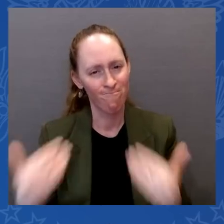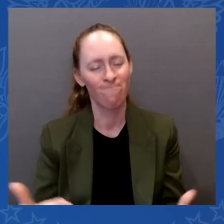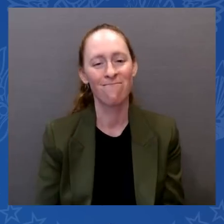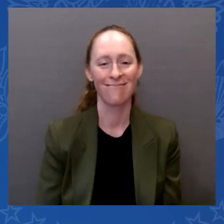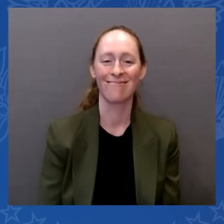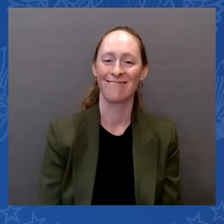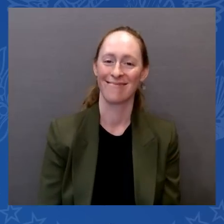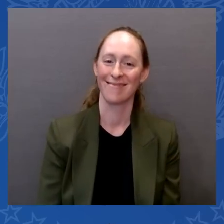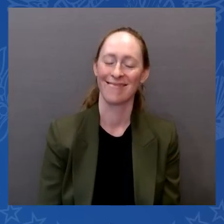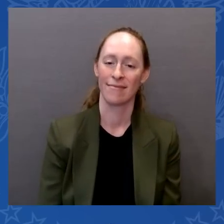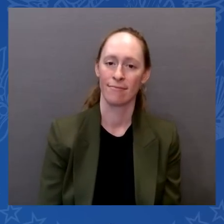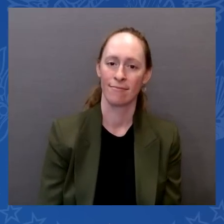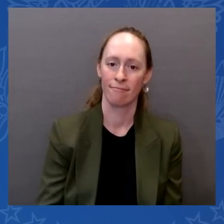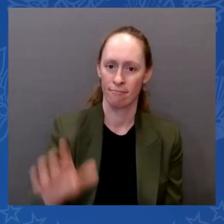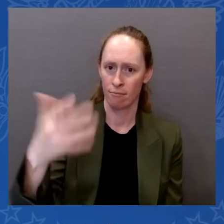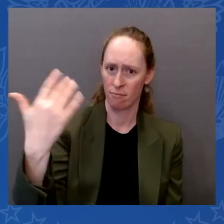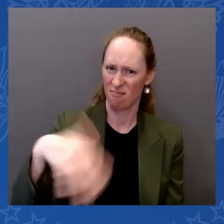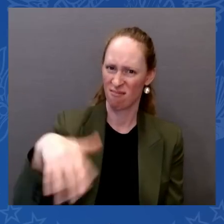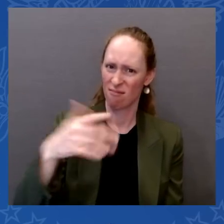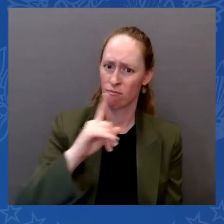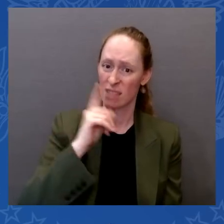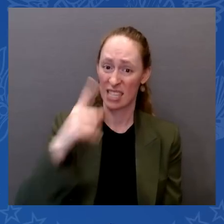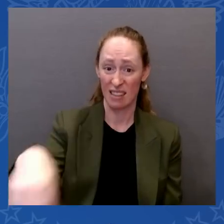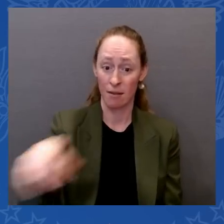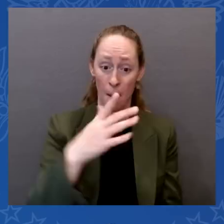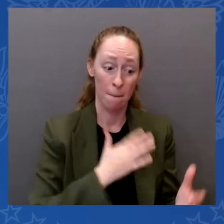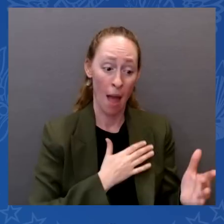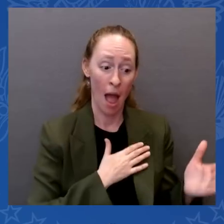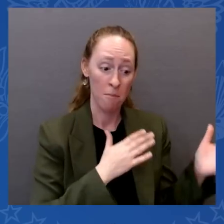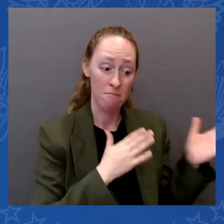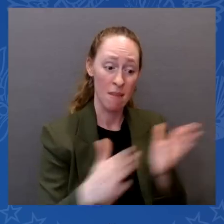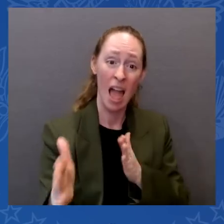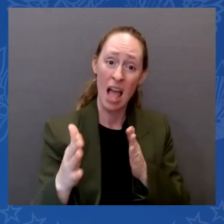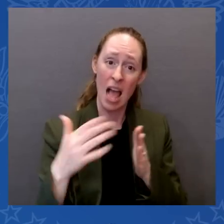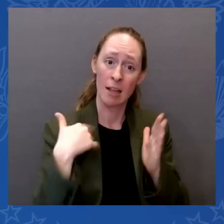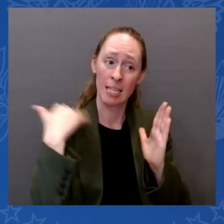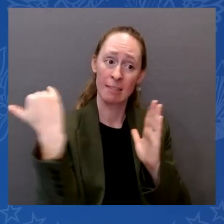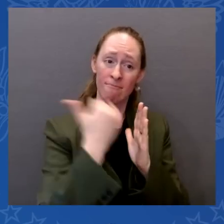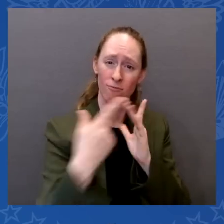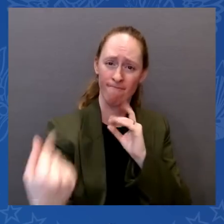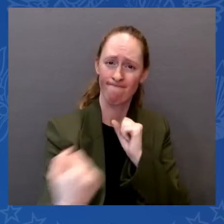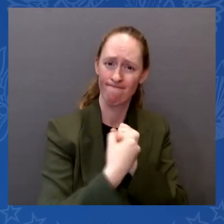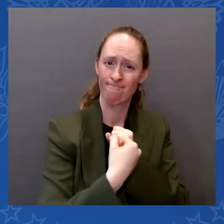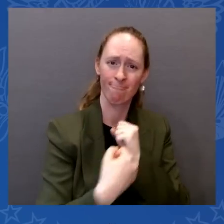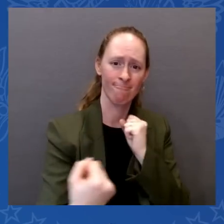There are three major, major pieces of legislation that already created 700,000 manufacturing jobs